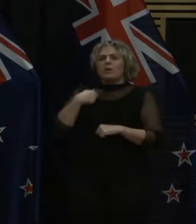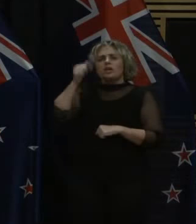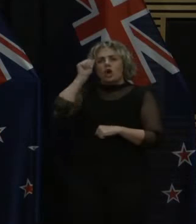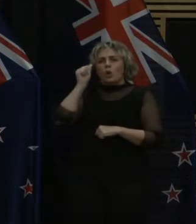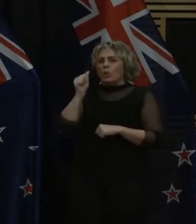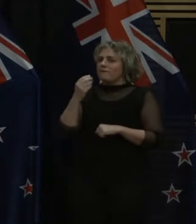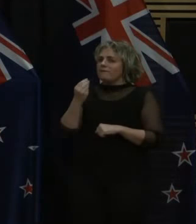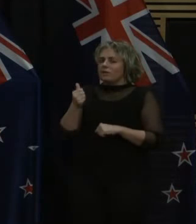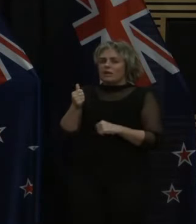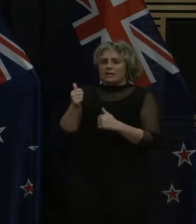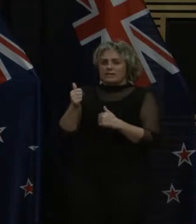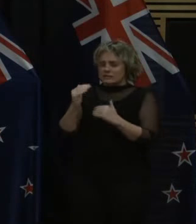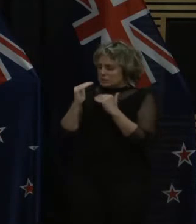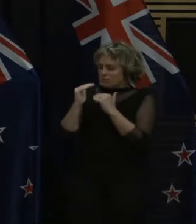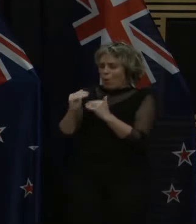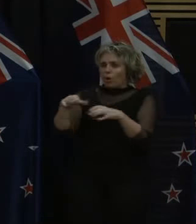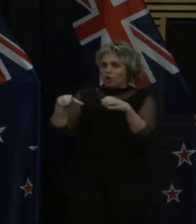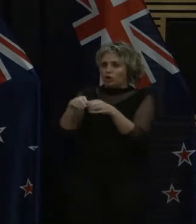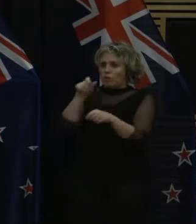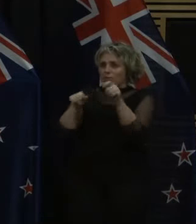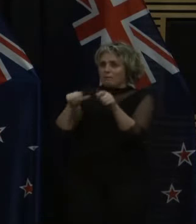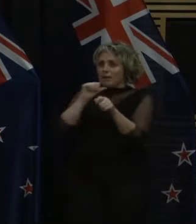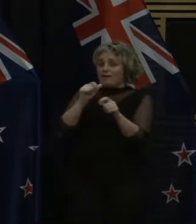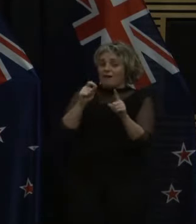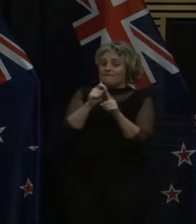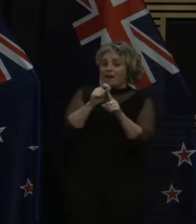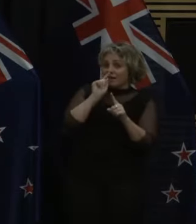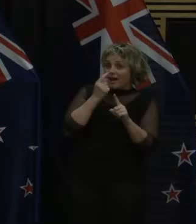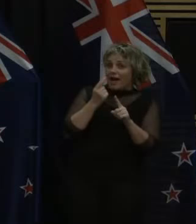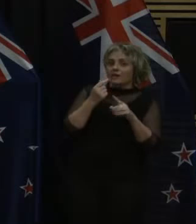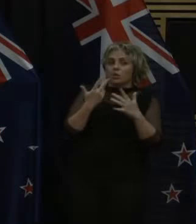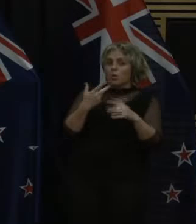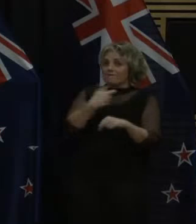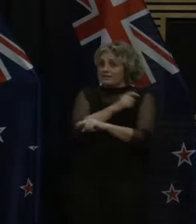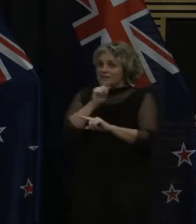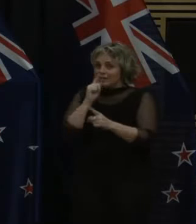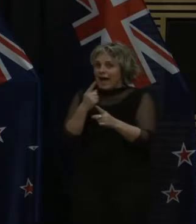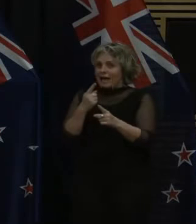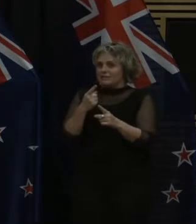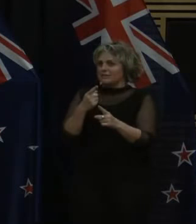border. Yes, we will have